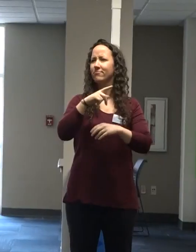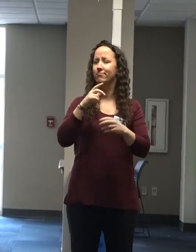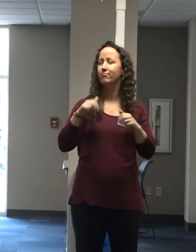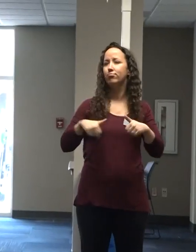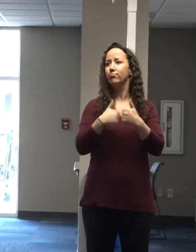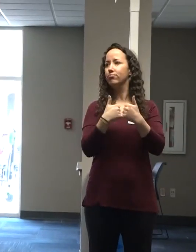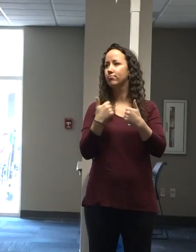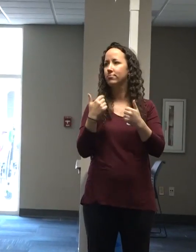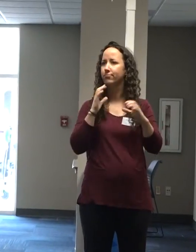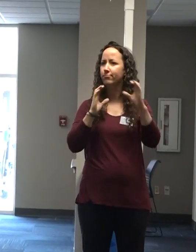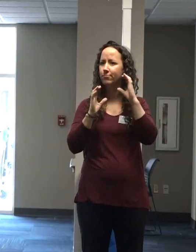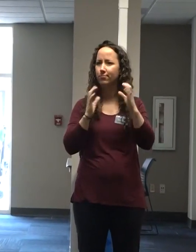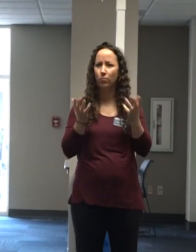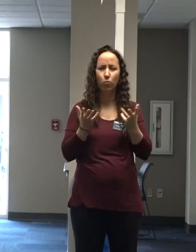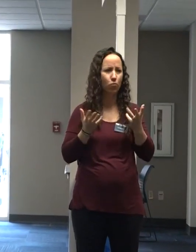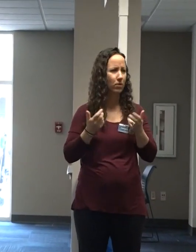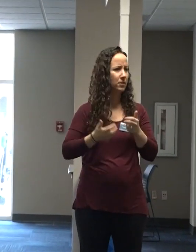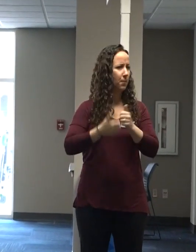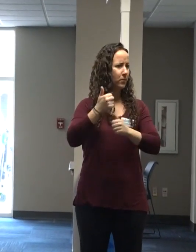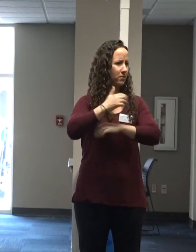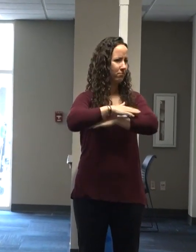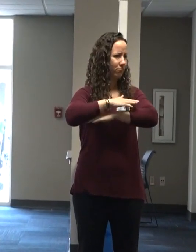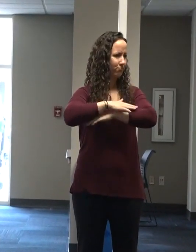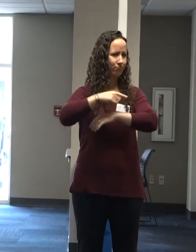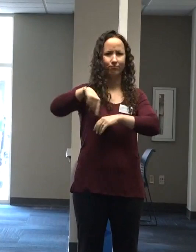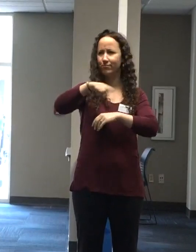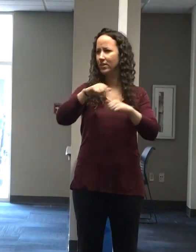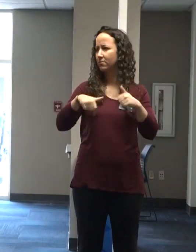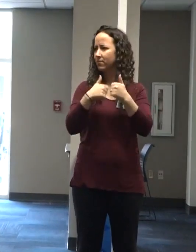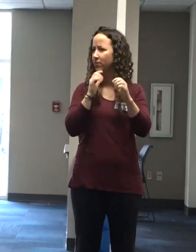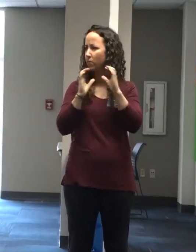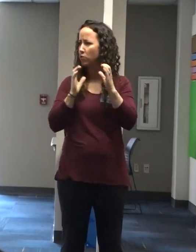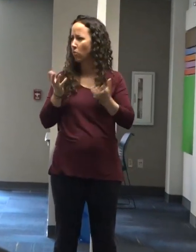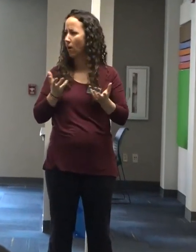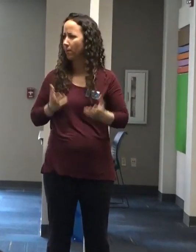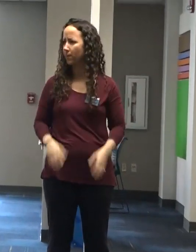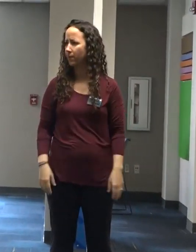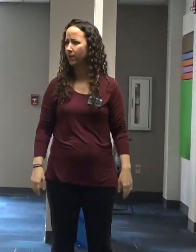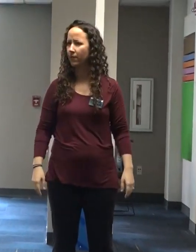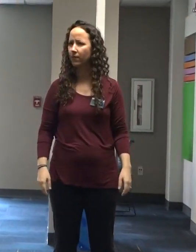STUDENT SAID IT WAS AN EYE OPENING STUDENT SAID IT WAS AN EYE OPENING EXPERIENCE OPENING EXPERIENCE OPENING EXPERIENCE THE OPENING EXPERIENCE THE GREENSBORO OPENING EXPERIENCE THE GREENSBORO REGIONAL THE GREENSBORO REGIONAL THE GREENSBORO REGIONAL REGIONAL THE GREENSBORO REGIONAL REGIONAL CENTER THE GREENSBORO REGIONAL REGIONAL CENTER FOR THE GREENSBORO REGIONAL REGIONAL CENTER FOR THE THE GREENSBORO REGIONAL REGIONAL CENTER FOR THE DEAF REGIONAL CENTER FOR THE DEAF REGIONAL CENTER FOR THE DEAF AND REGIONAL CENTER FOR THE DEAF AND HARD REGIONAL CENTER FOR THE DEAF AND HARD OF REGIONAL CENTER FOR THE DEAF AND HARD OF HEARING REGIONAL CENTER FOR THE DEAF AND HARD OF HEARING HOSTED AND HARD OF HEARING HOSTED